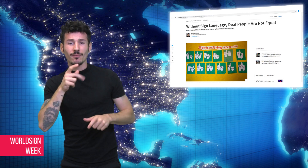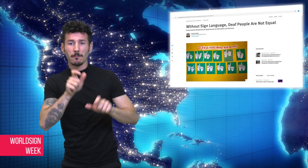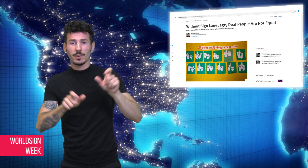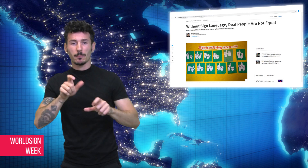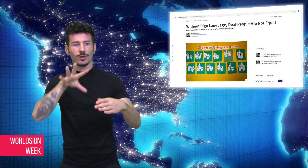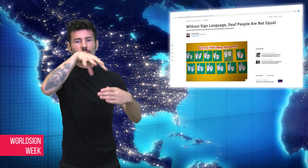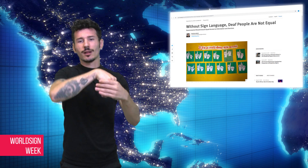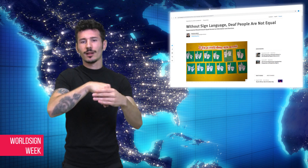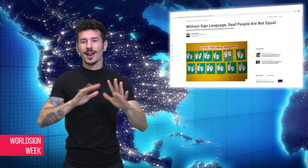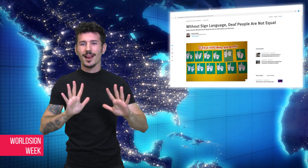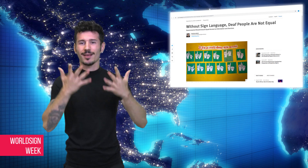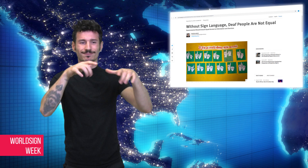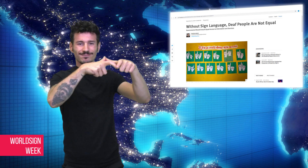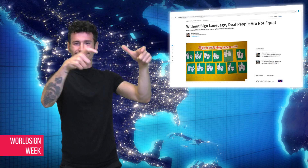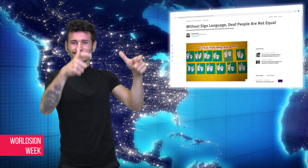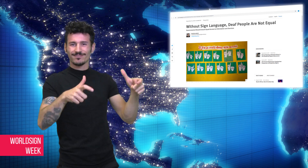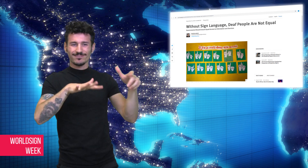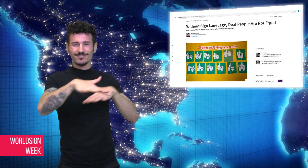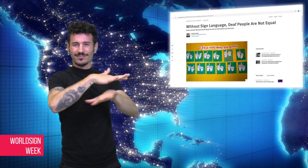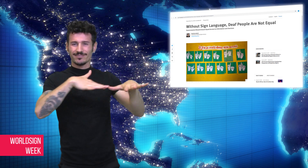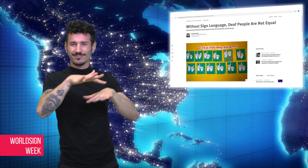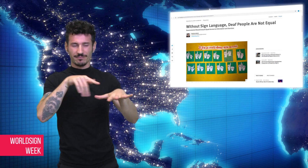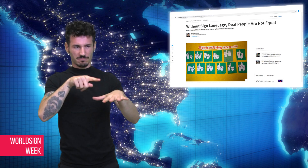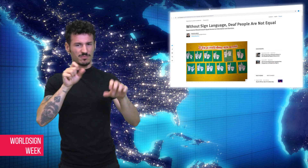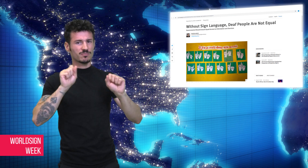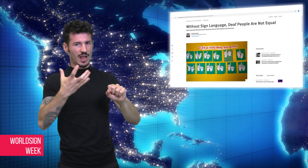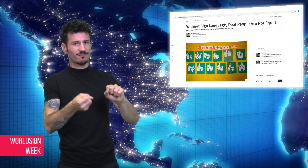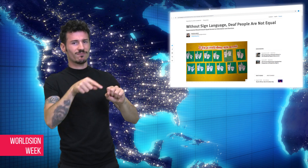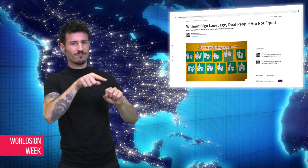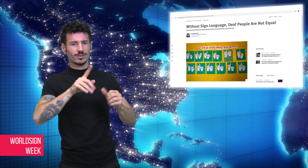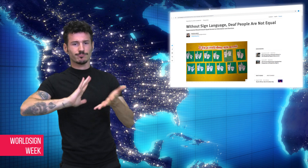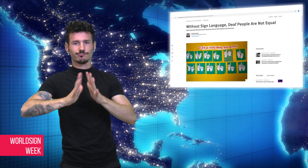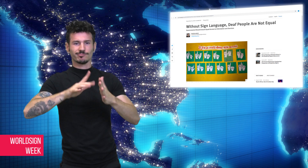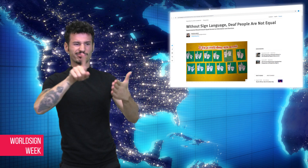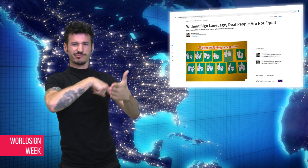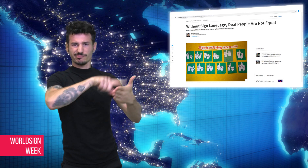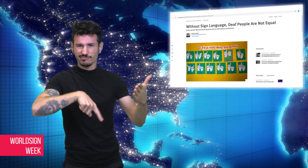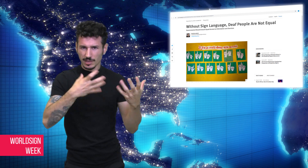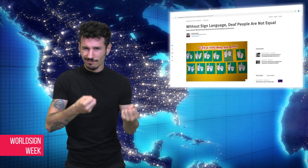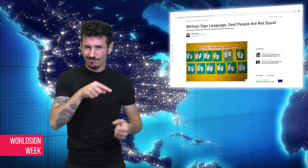right to education, and even deaf people living in